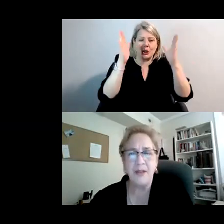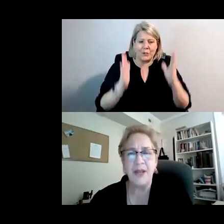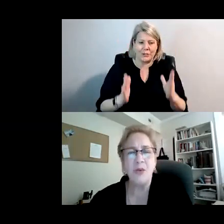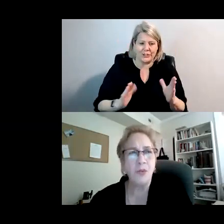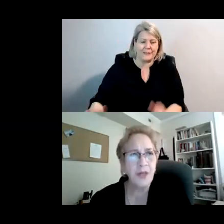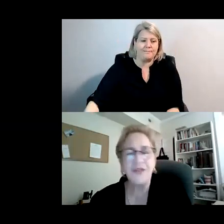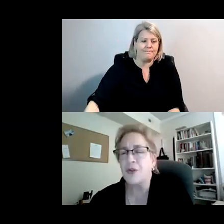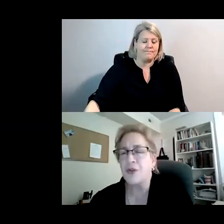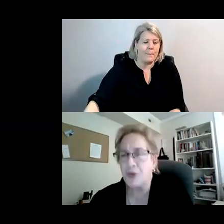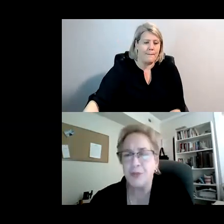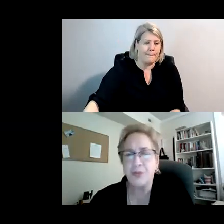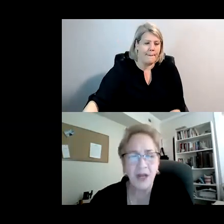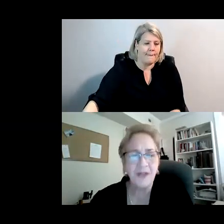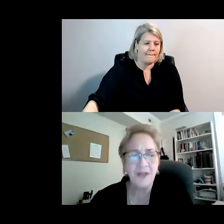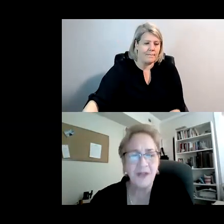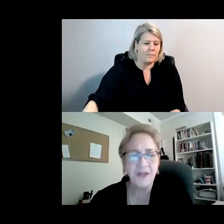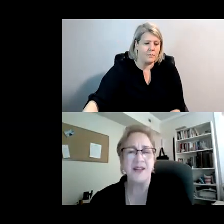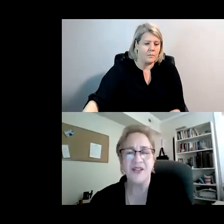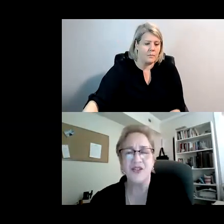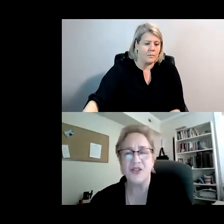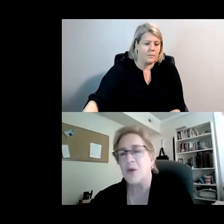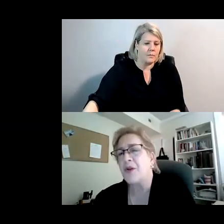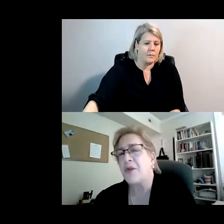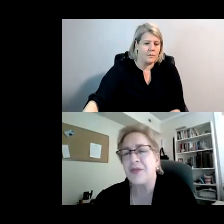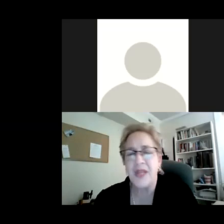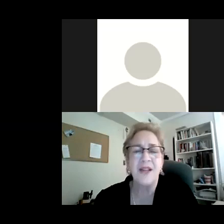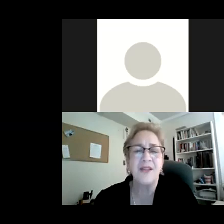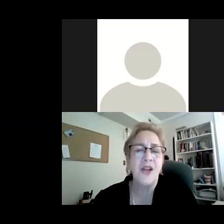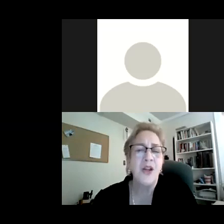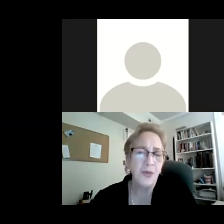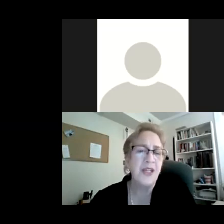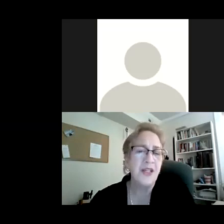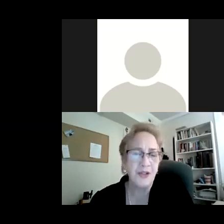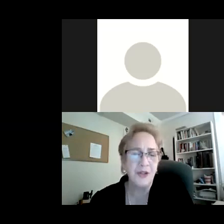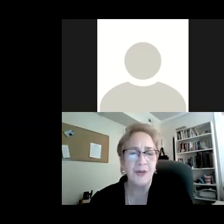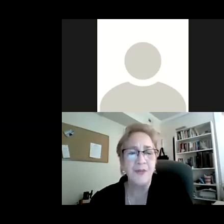about what is a good process for making decisions, what are the things we need to do?